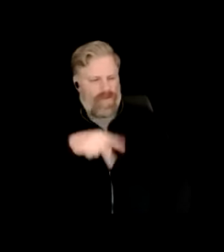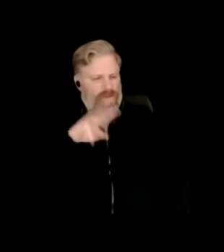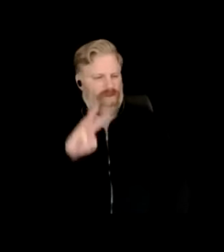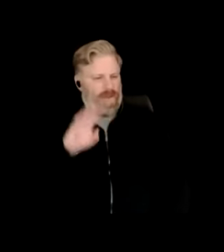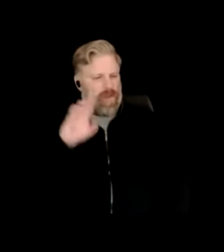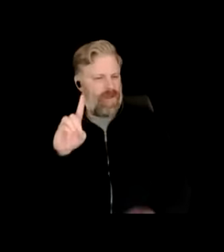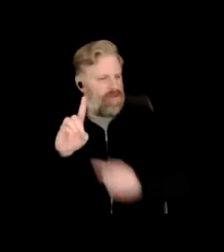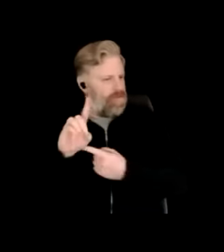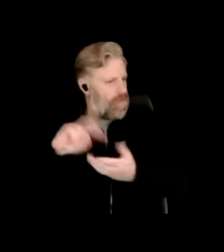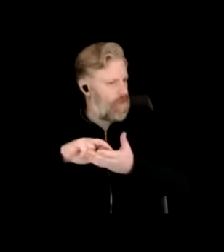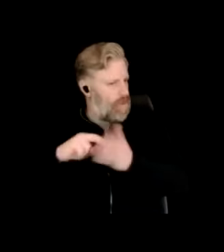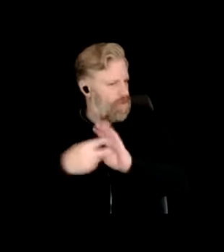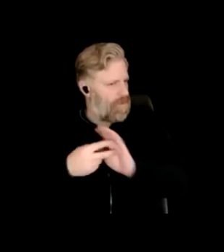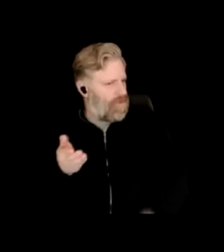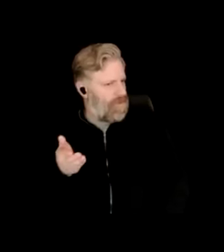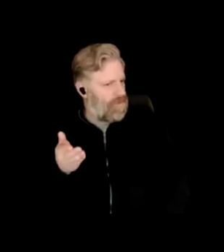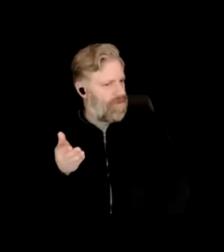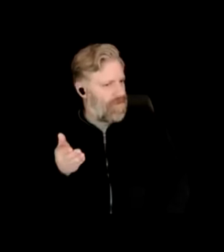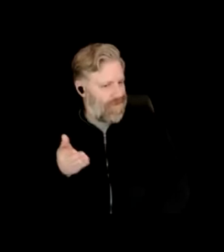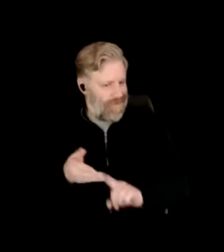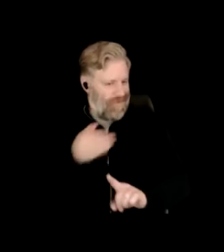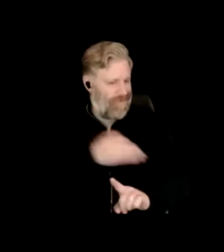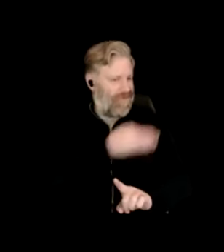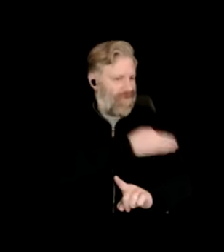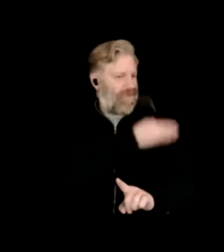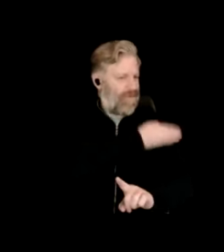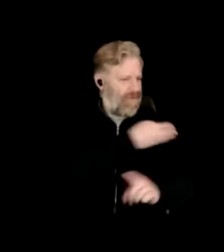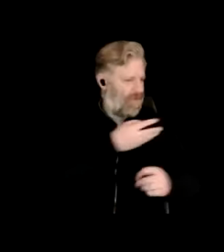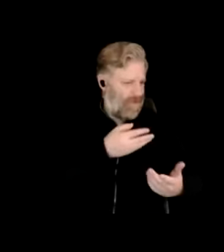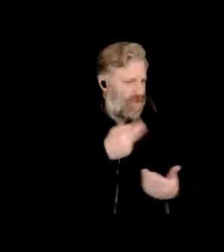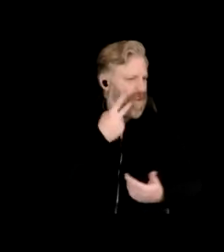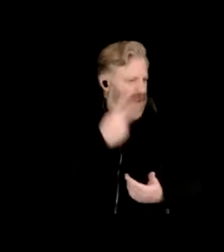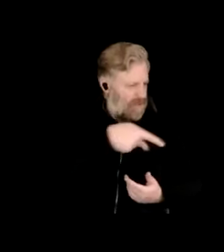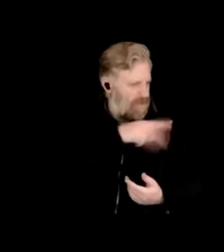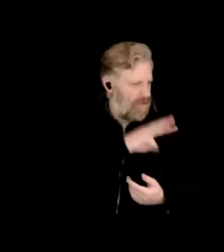which appears in this presentation a few times, and that means People with Disabilities.